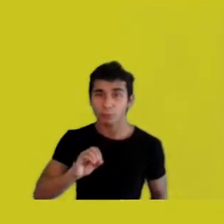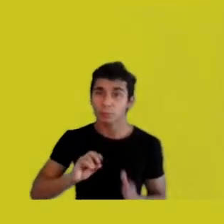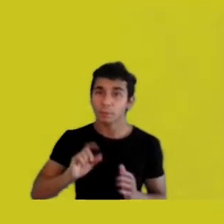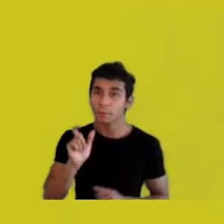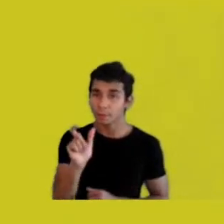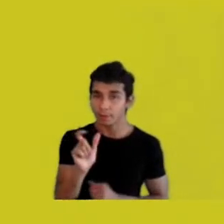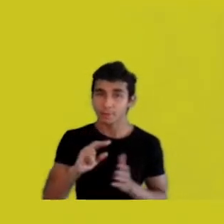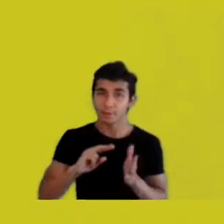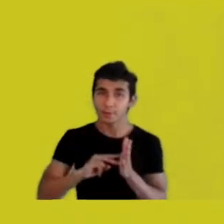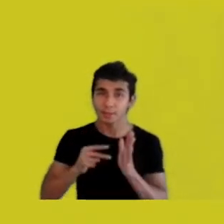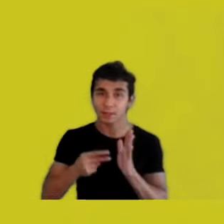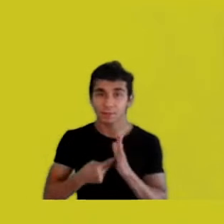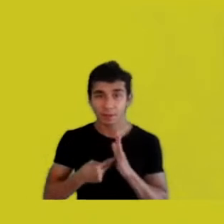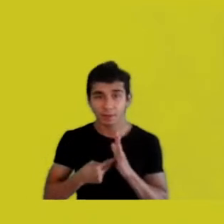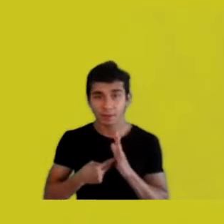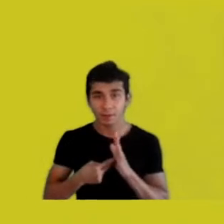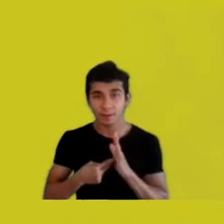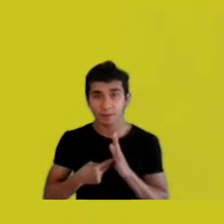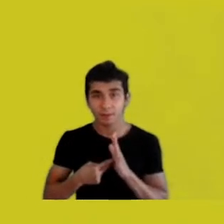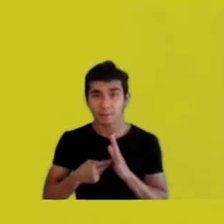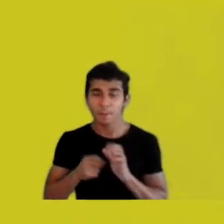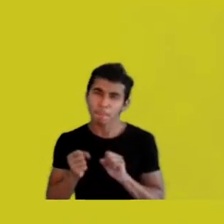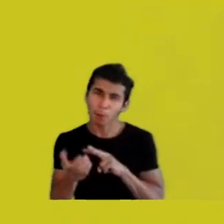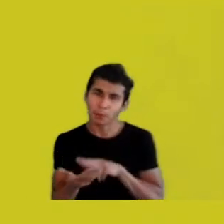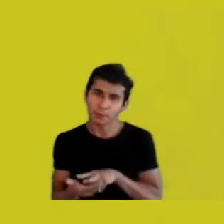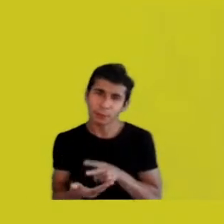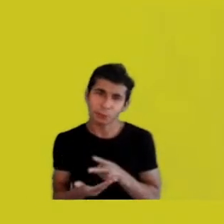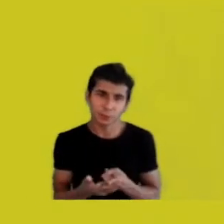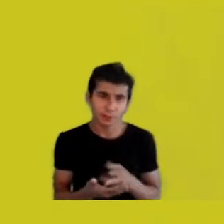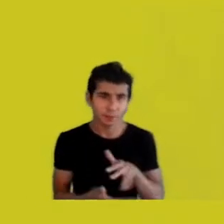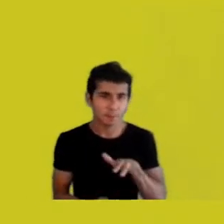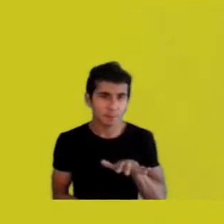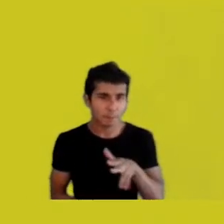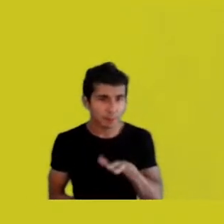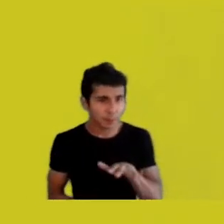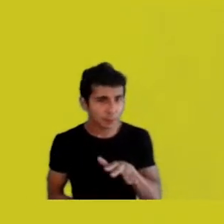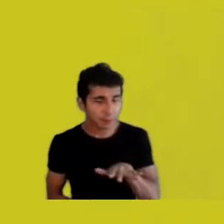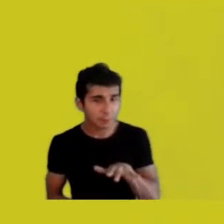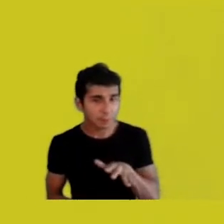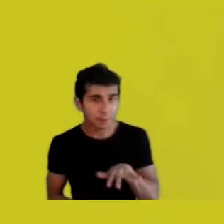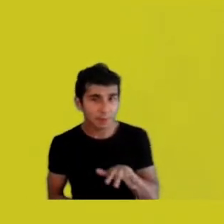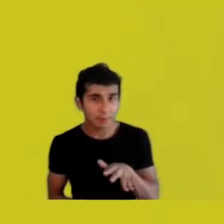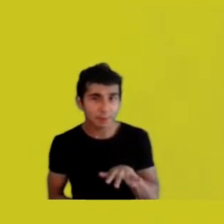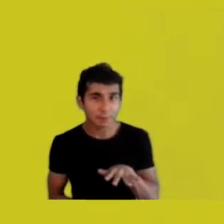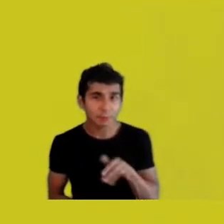perhaps something akin to what we understand as a science,